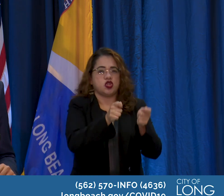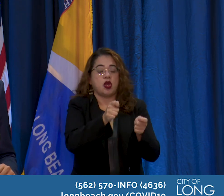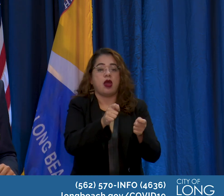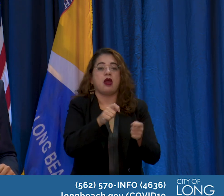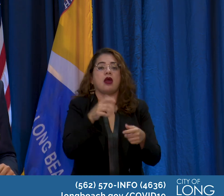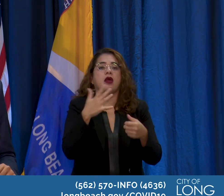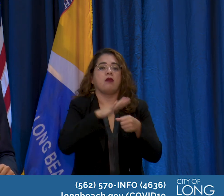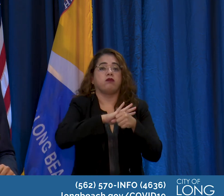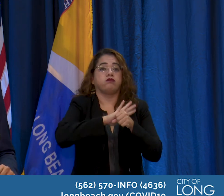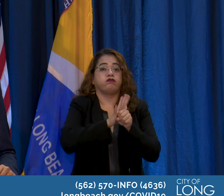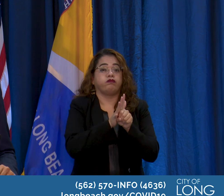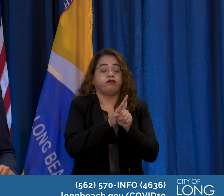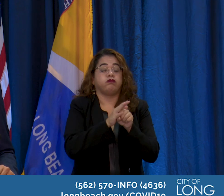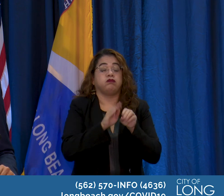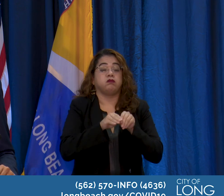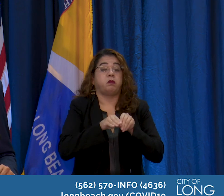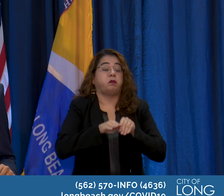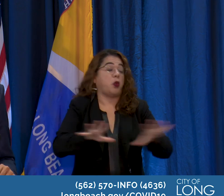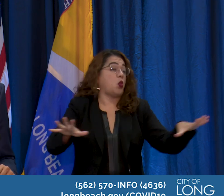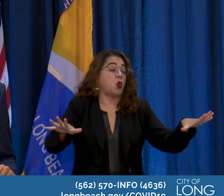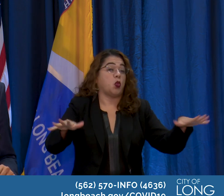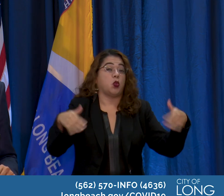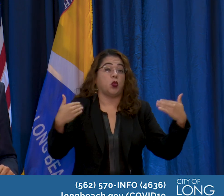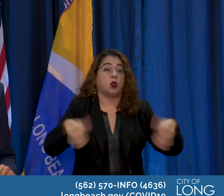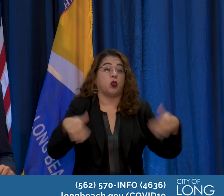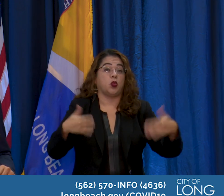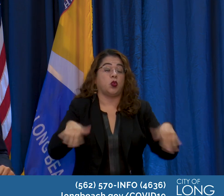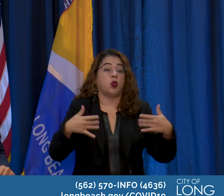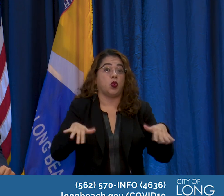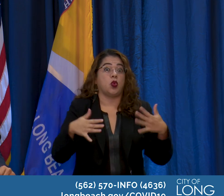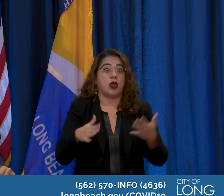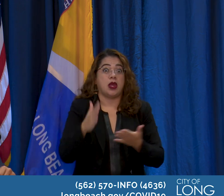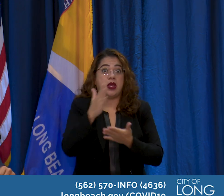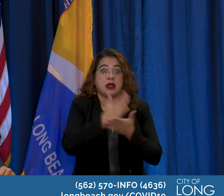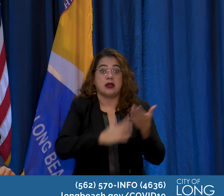are continuing to increase and in some cases, dramatically.